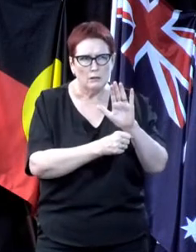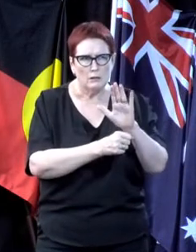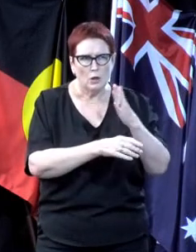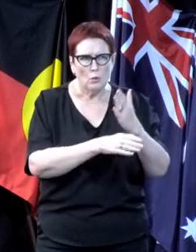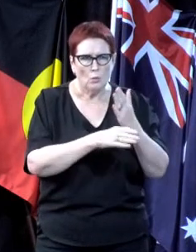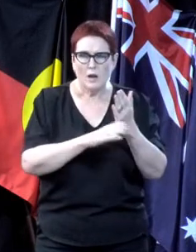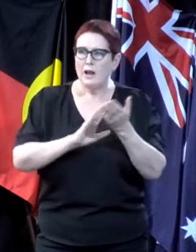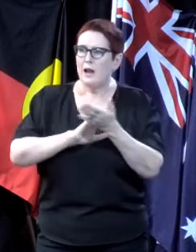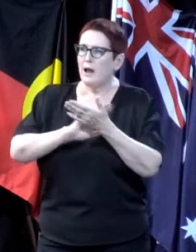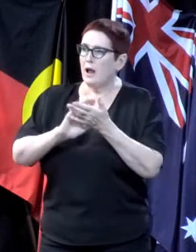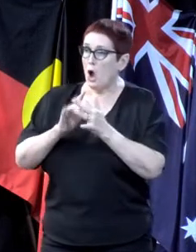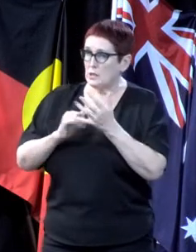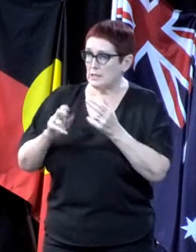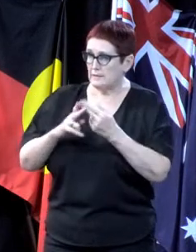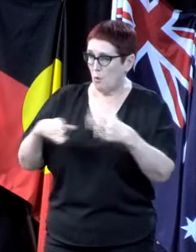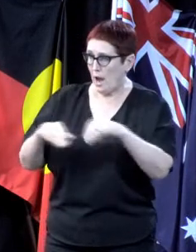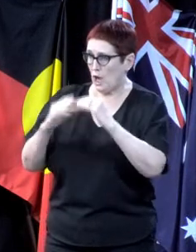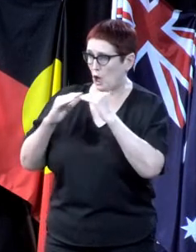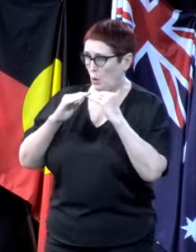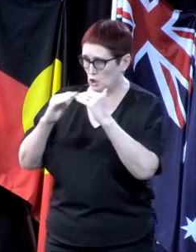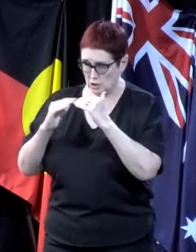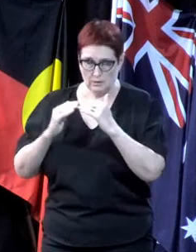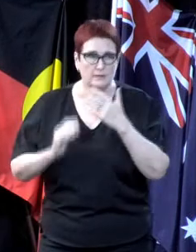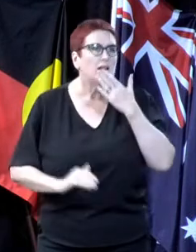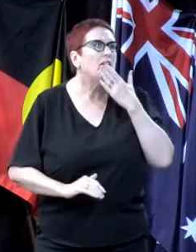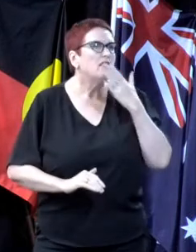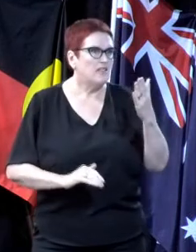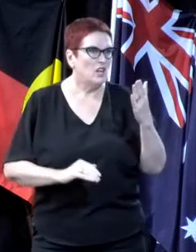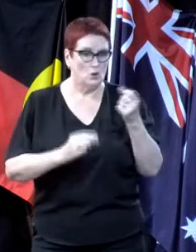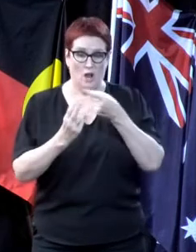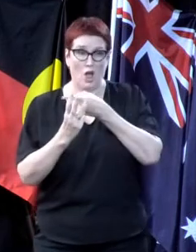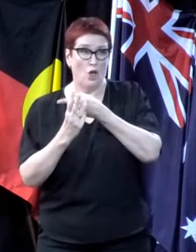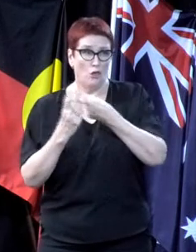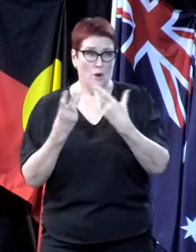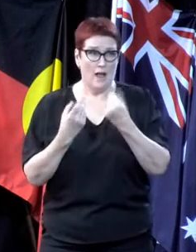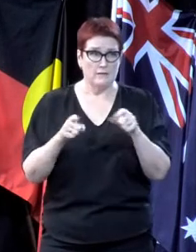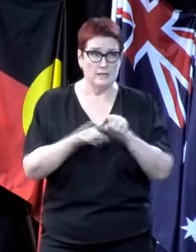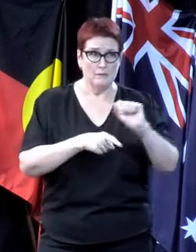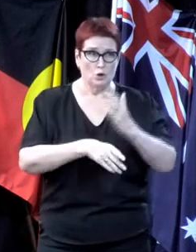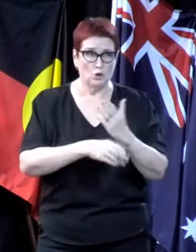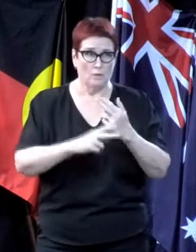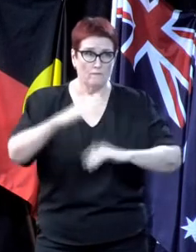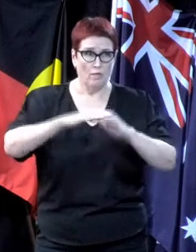HOSES, Inclusion. DR MELLIFONT: Thank you. There's three people who hold that position for this entire region. Correct.